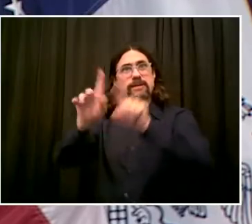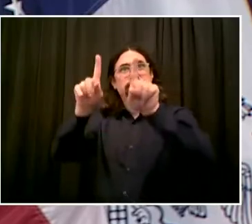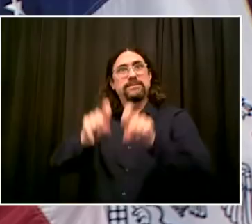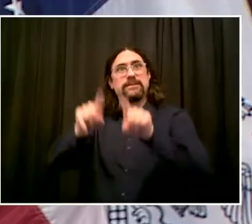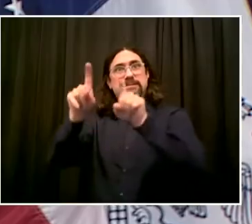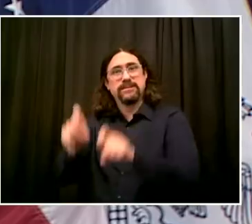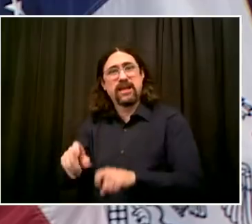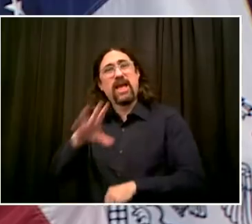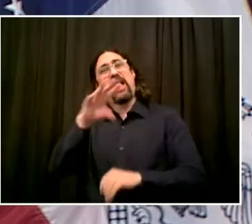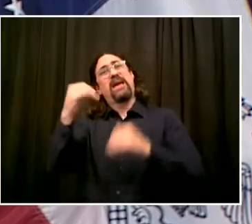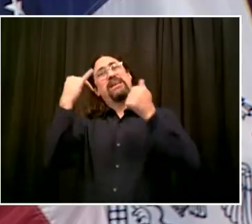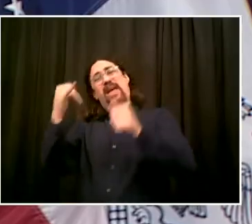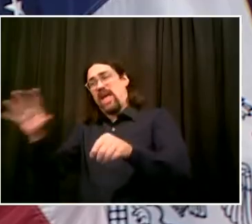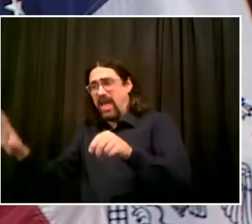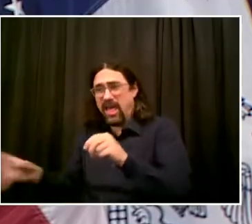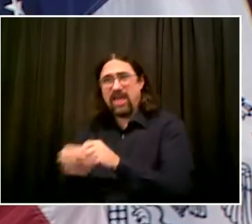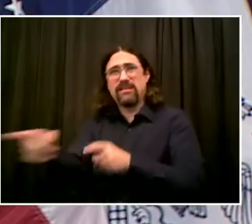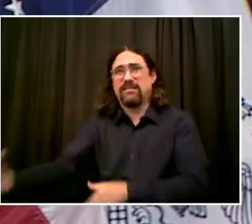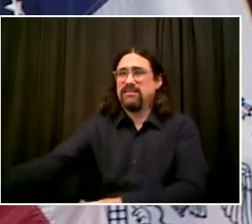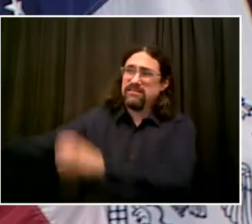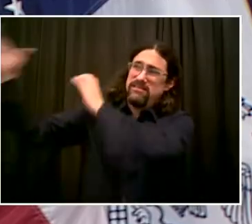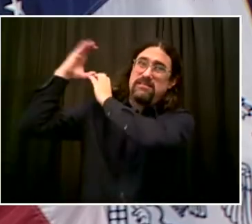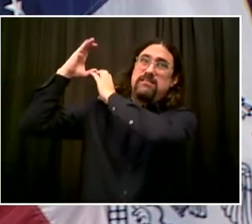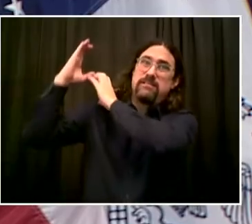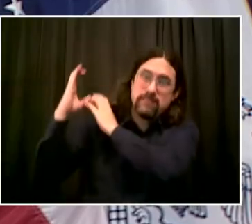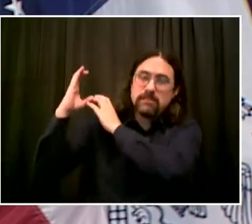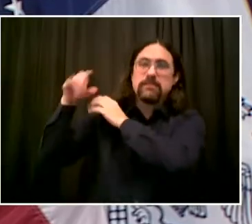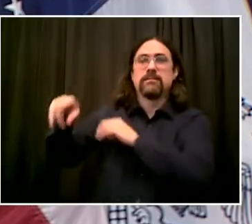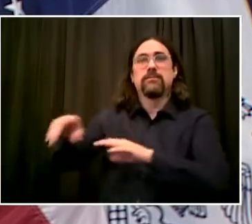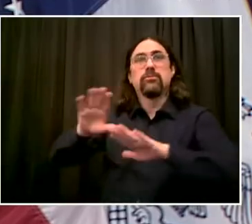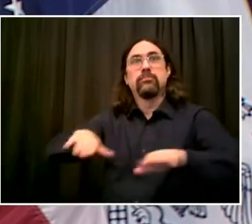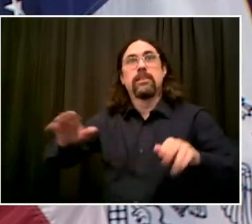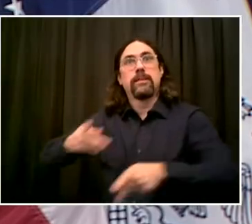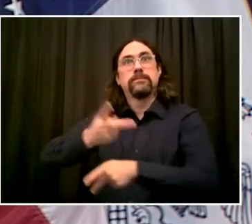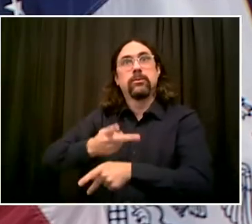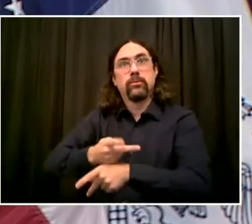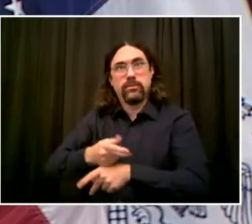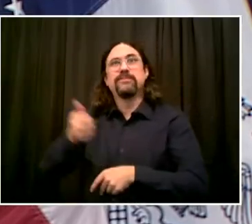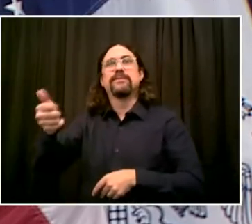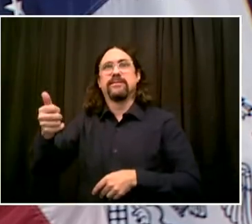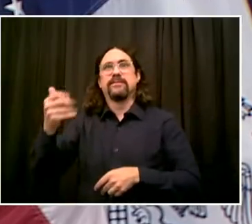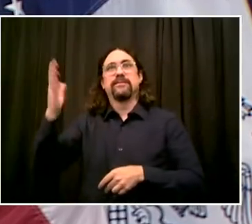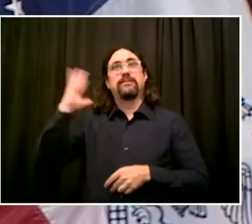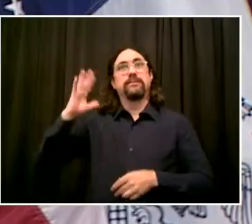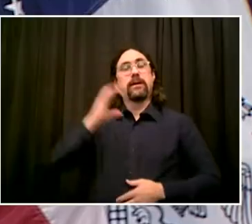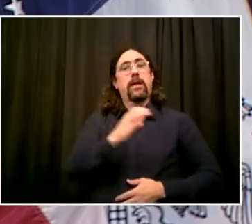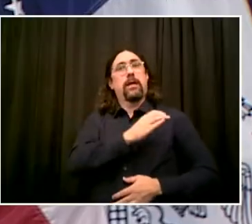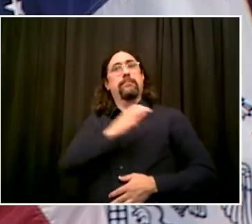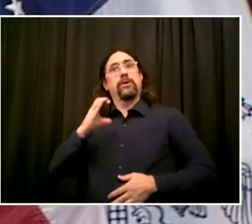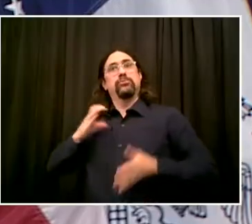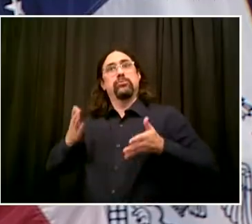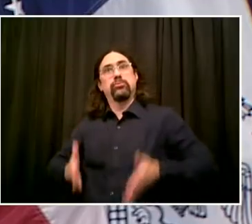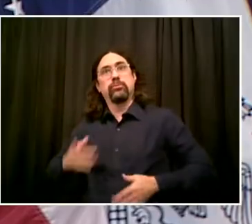EXPENSES ARE AND